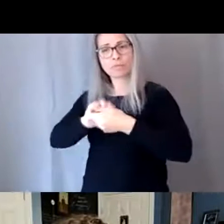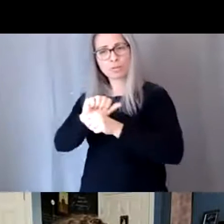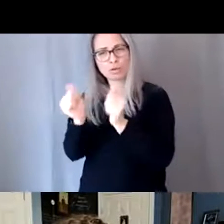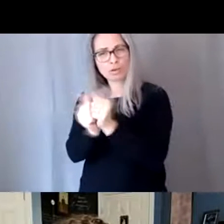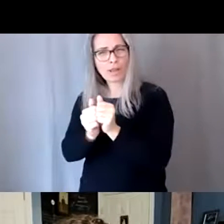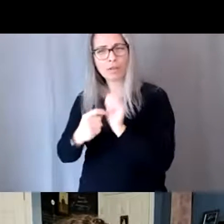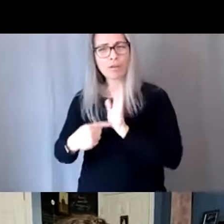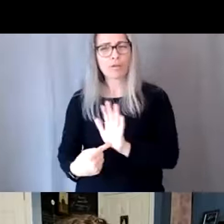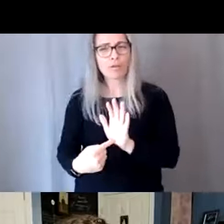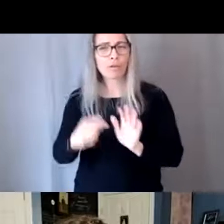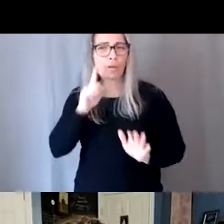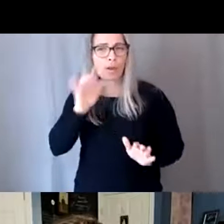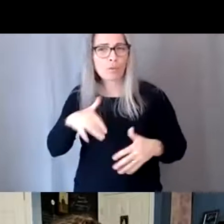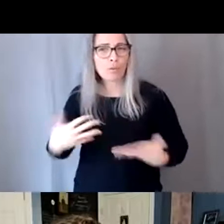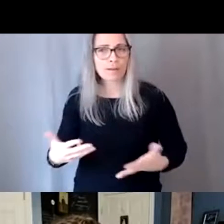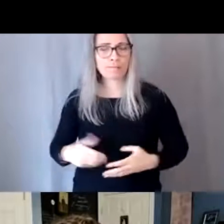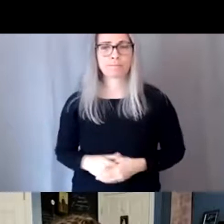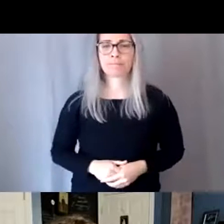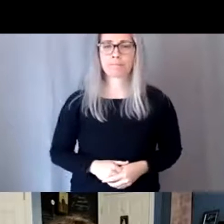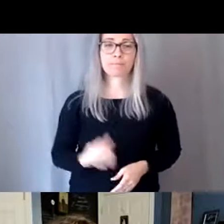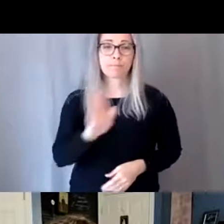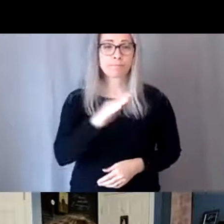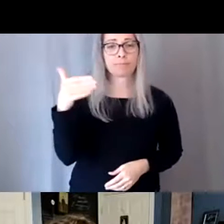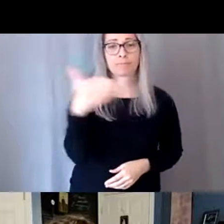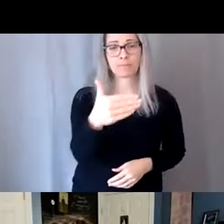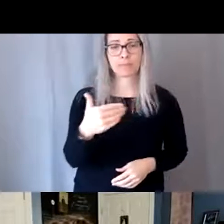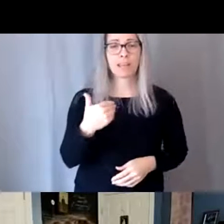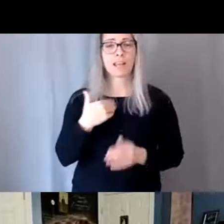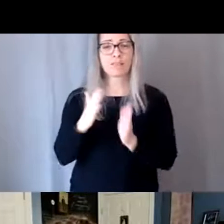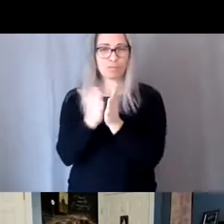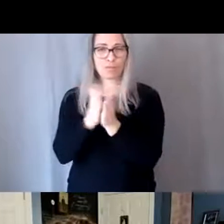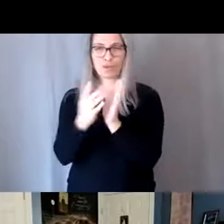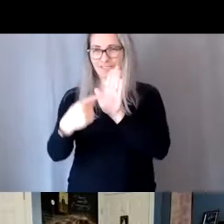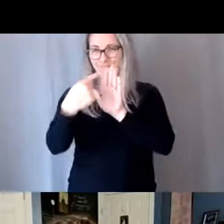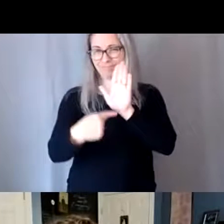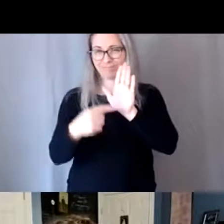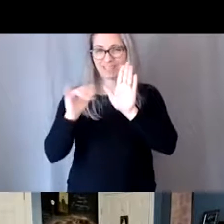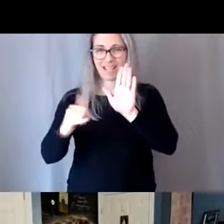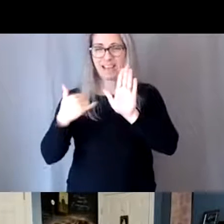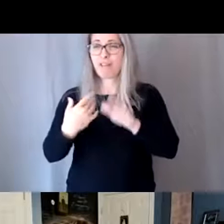an image of the textbook cover that has these four arms and hands interlocking